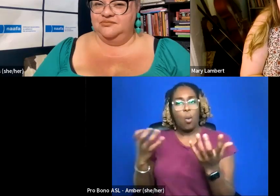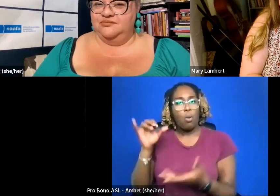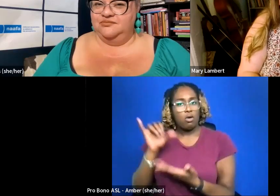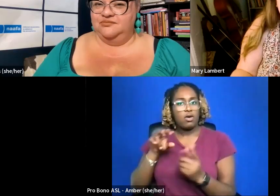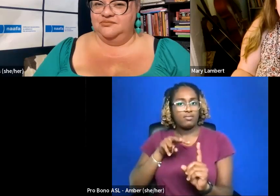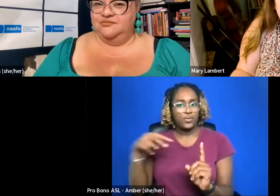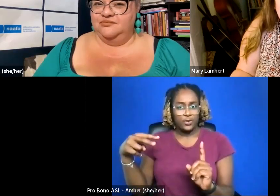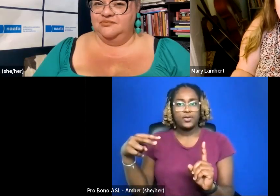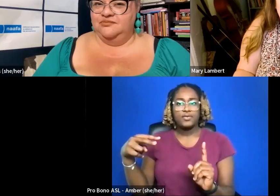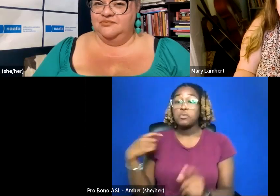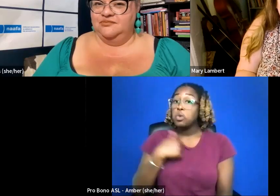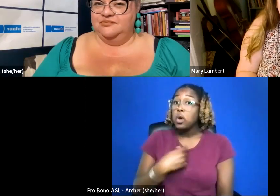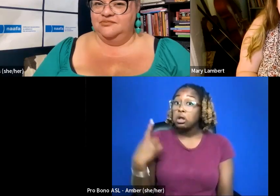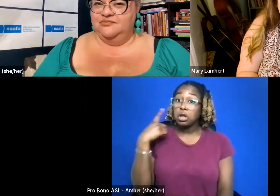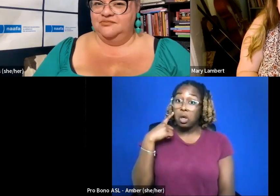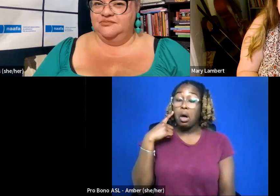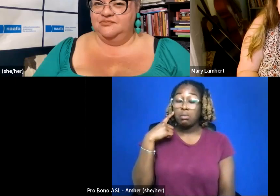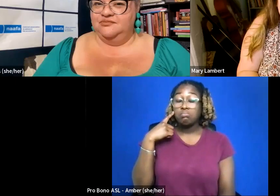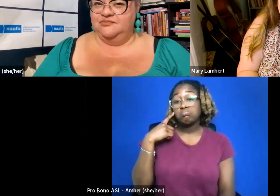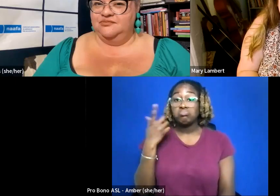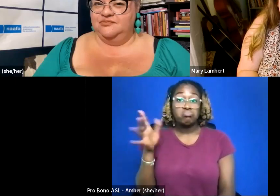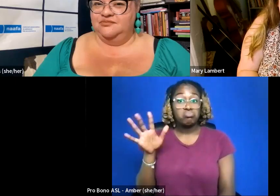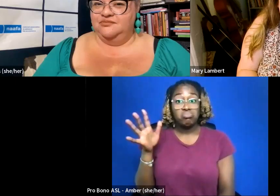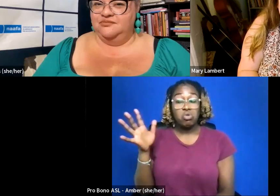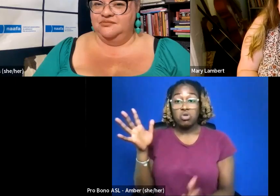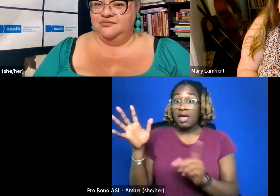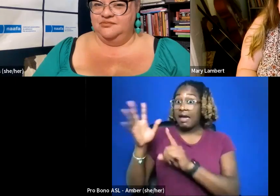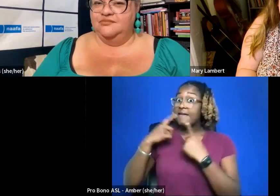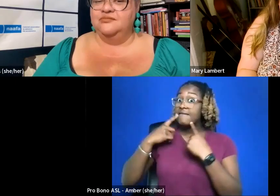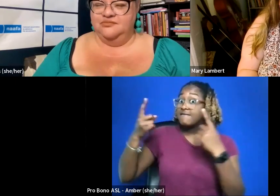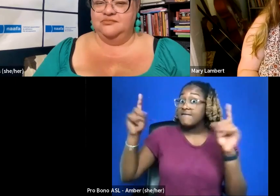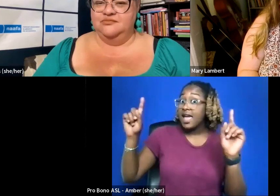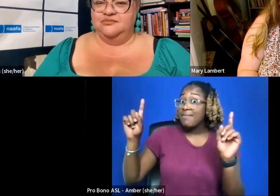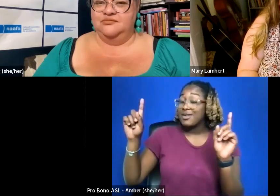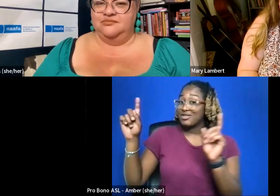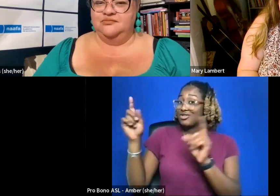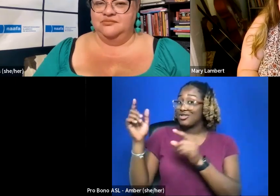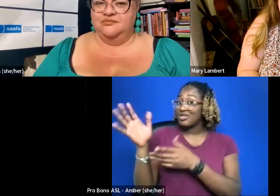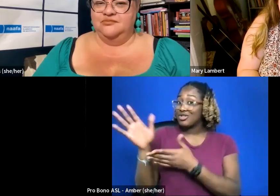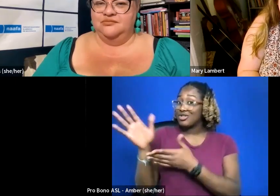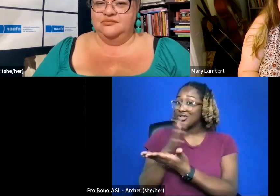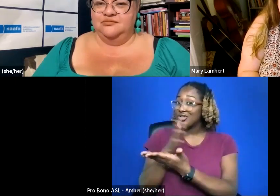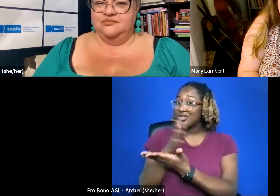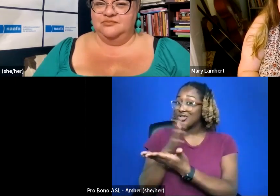we thought it was going to be it was going to be kind of a big song for Washington State because it was in the middle of the music for marriage equality.